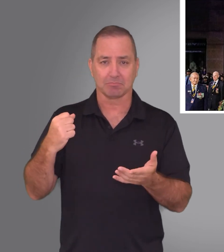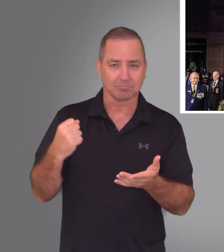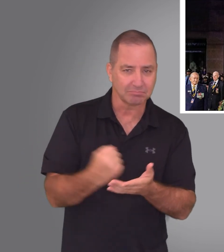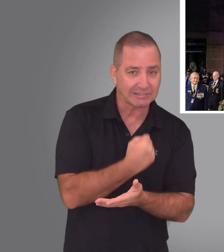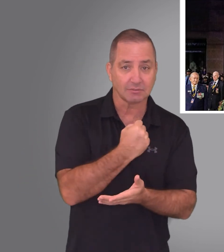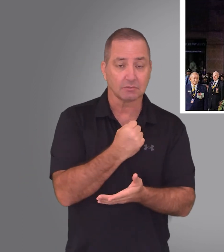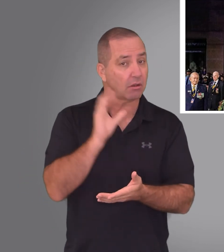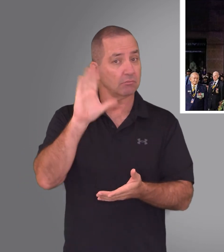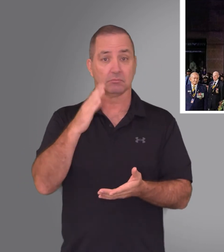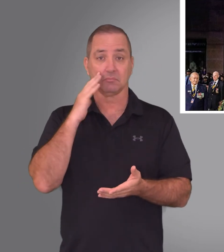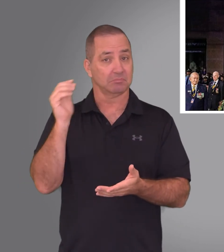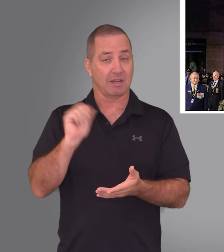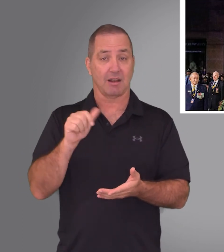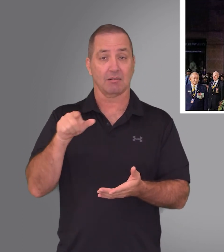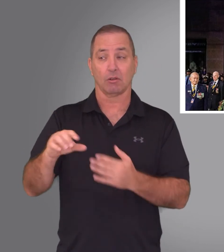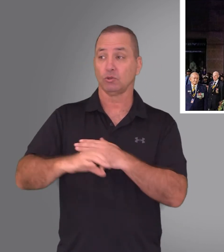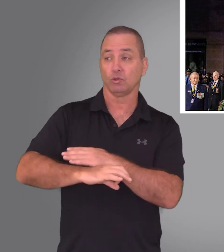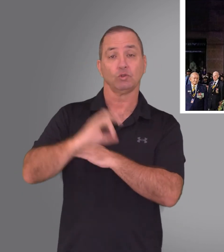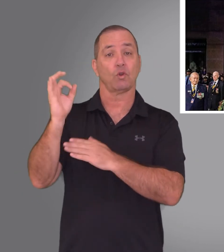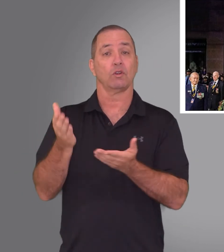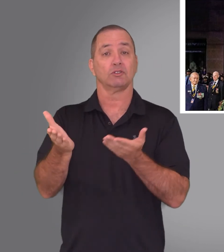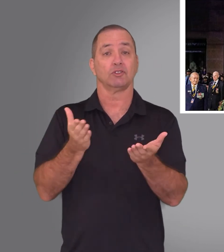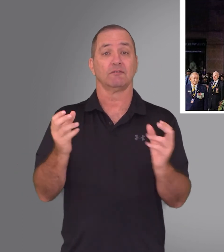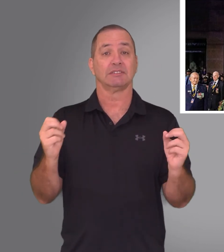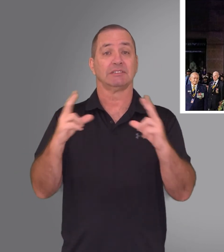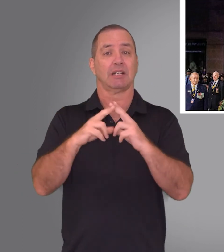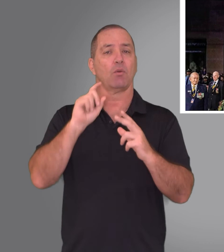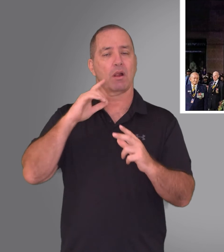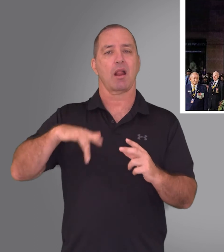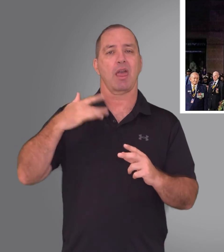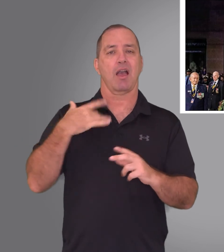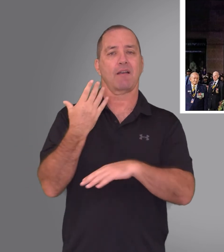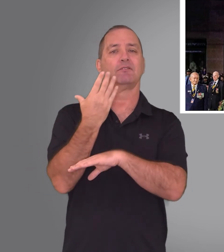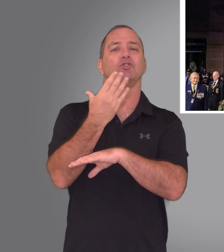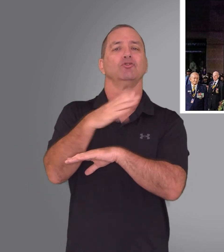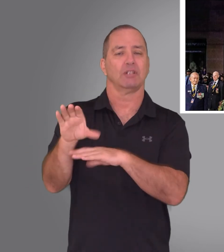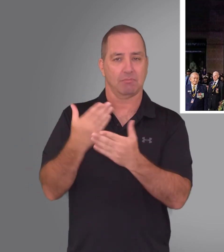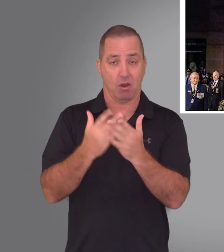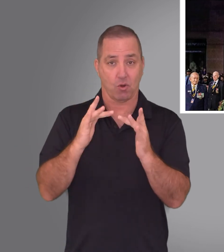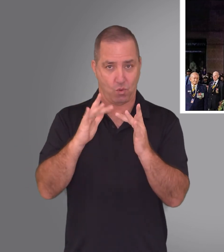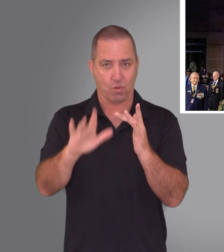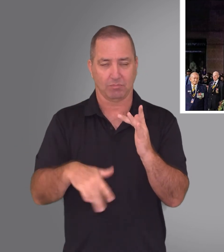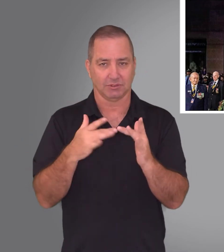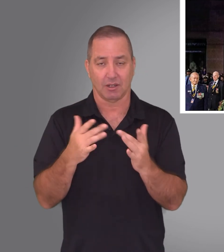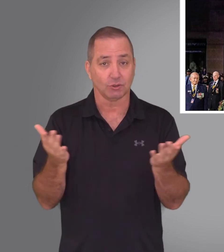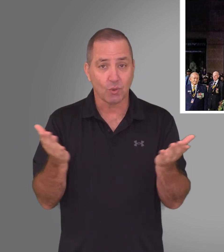and are disappointed by that, never fear the Dawn Service in Sydney will actually be livestreamed.